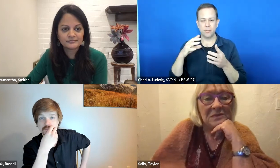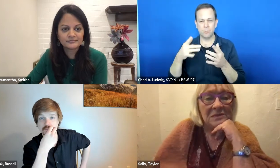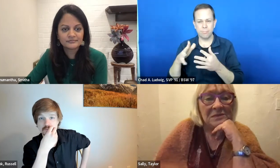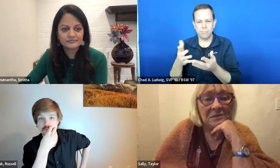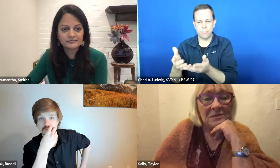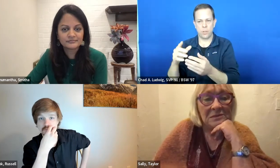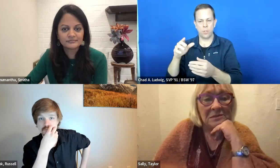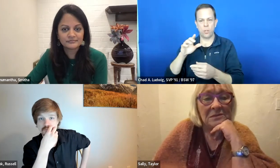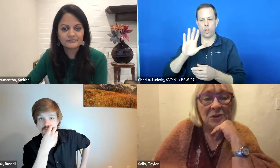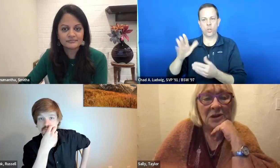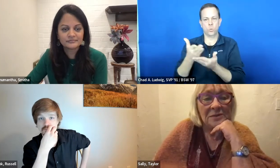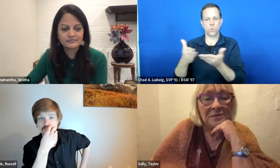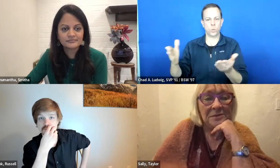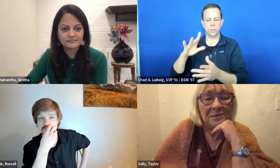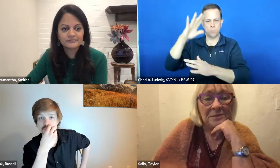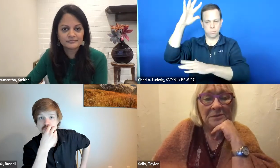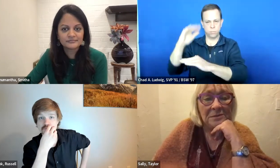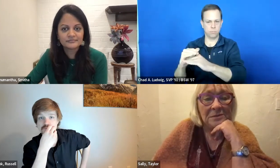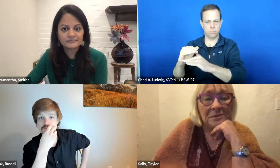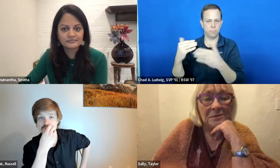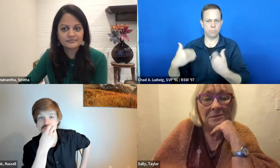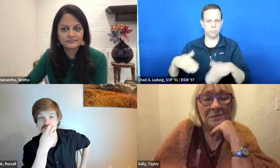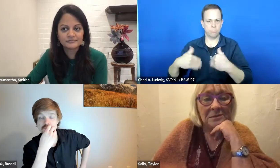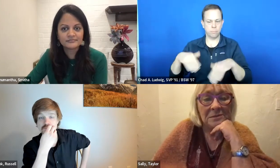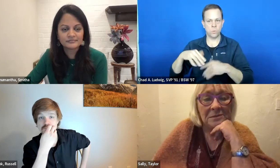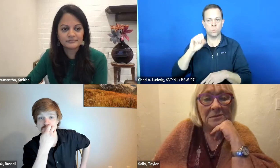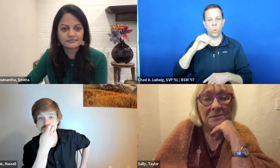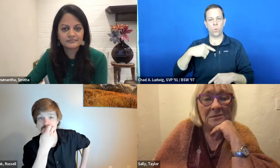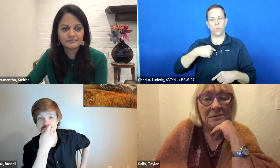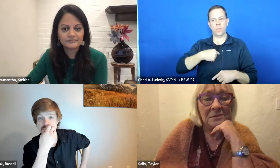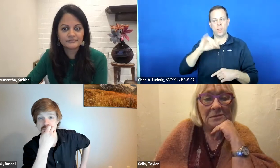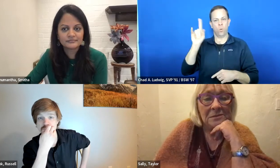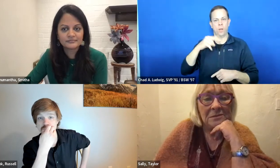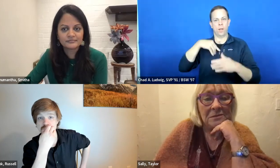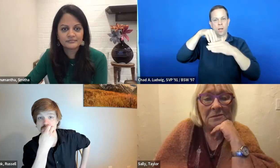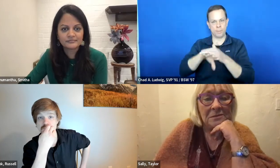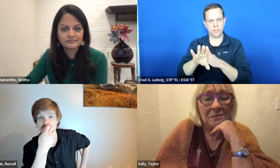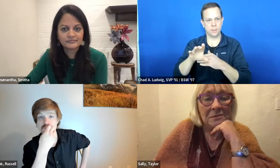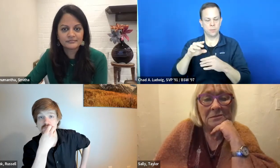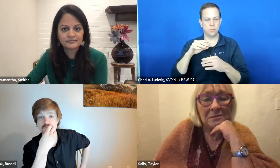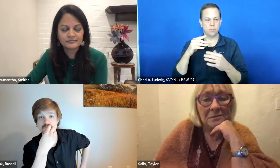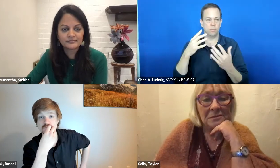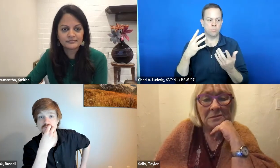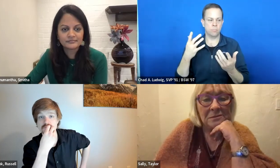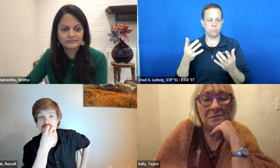so we had Medicaid, which provided some sort of resources, but she was very limited in what she was able to have.